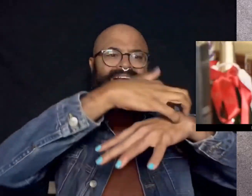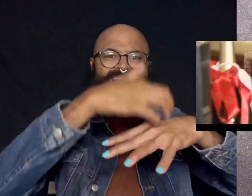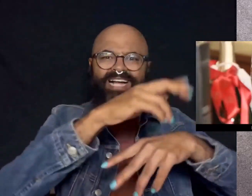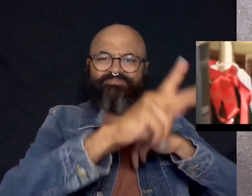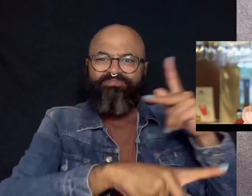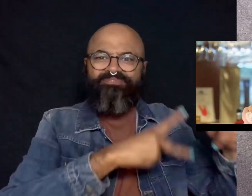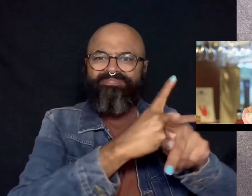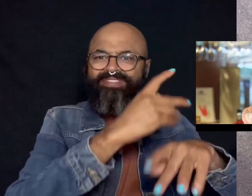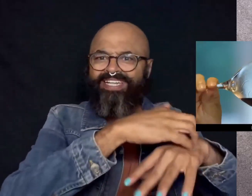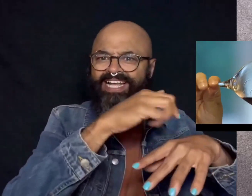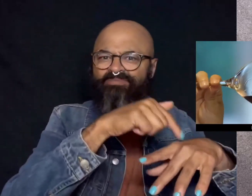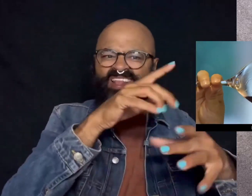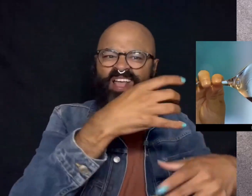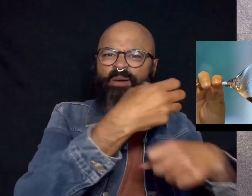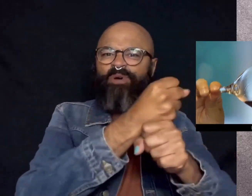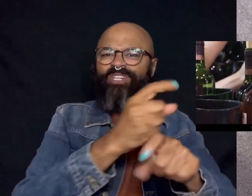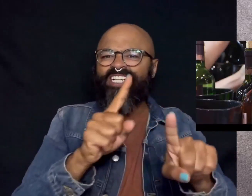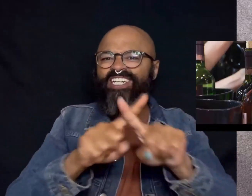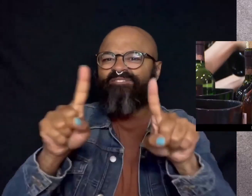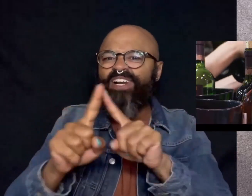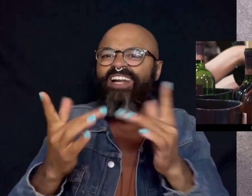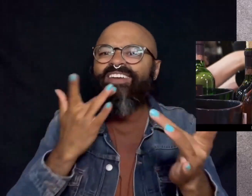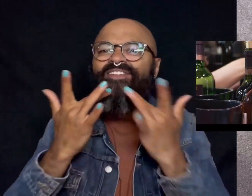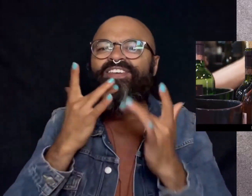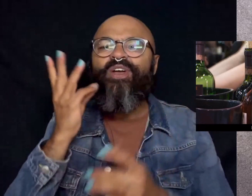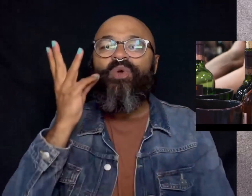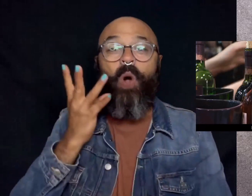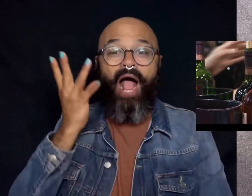Different types of grapes produce different kinds of wines